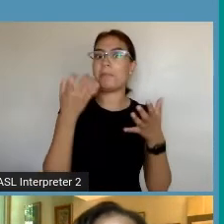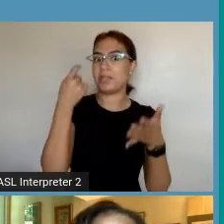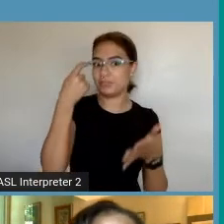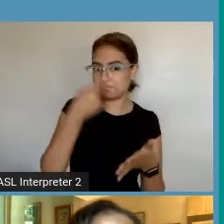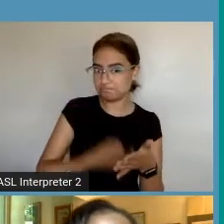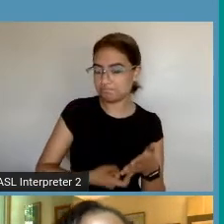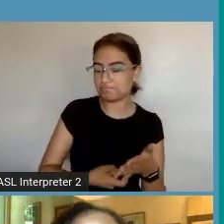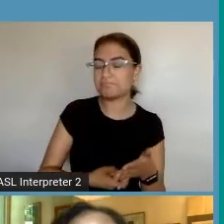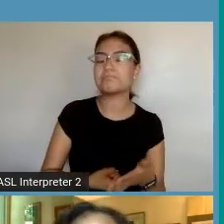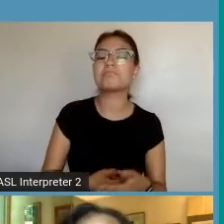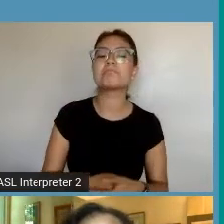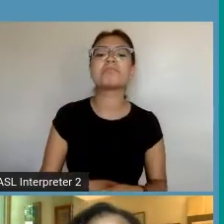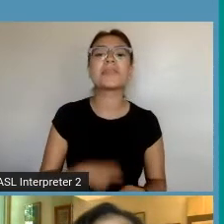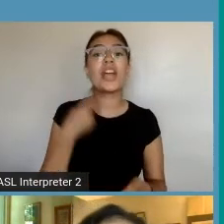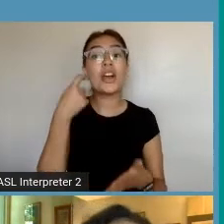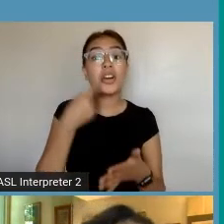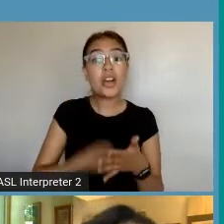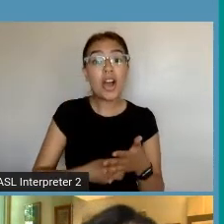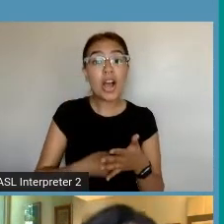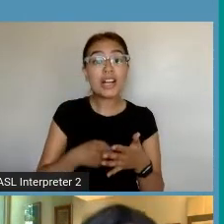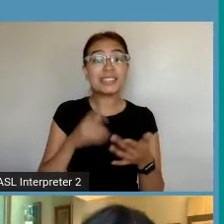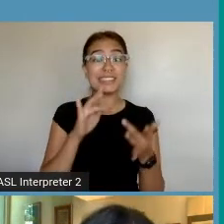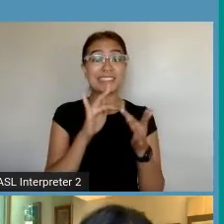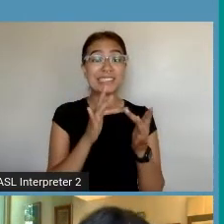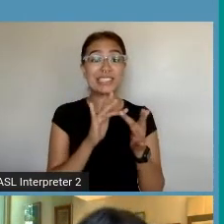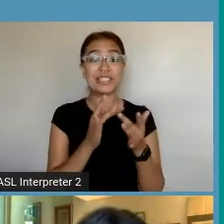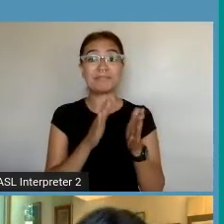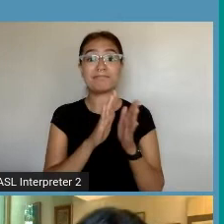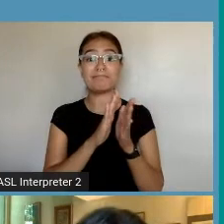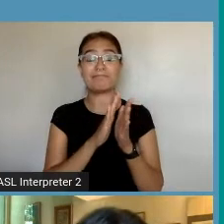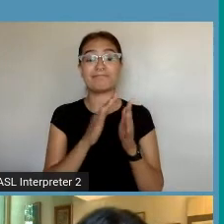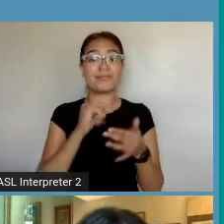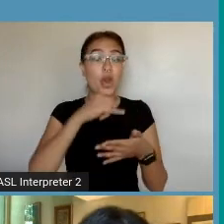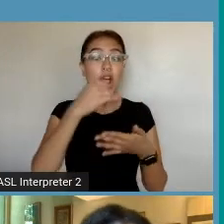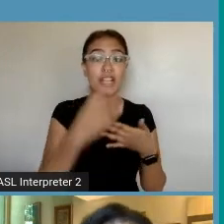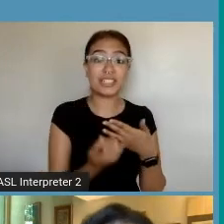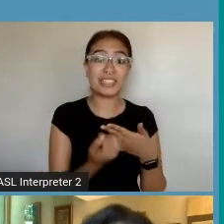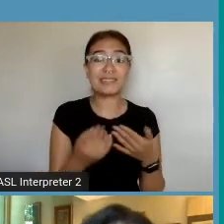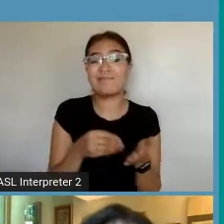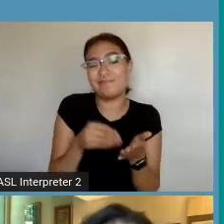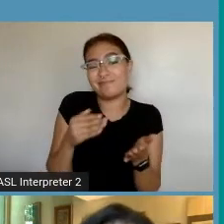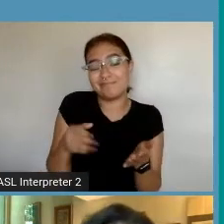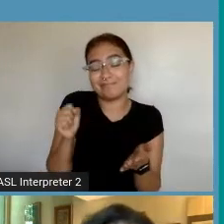Cost of digitization projects can be costly, they can be lengthy and laborious,